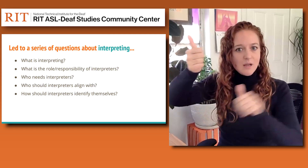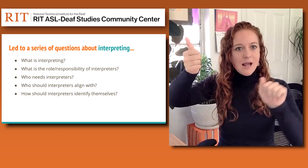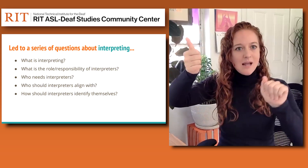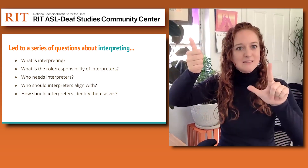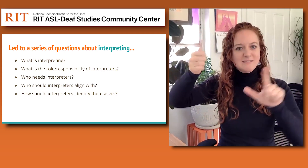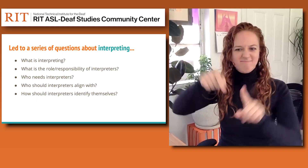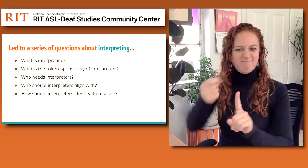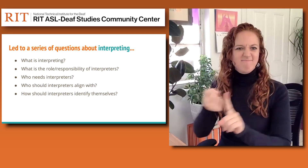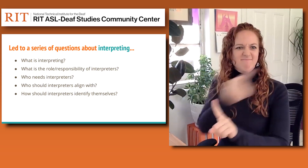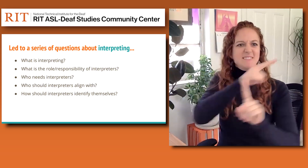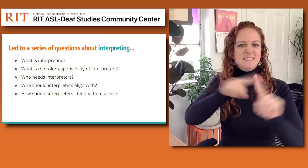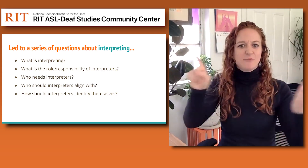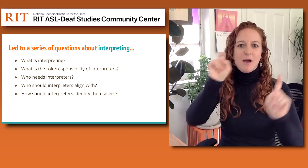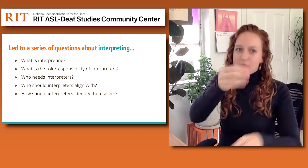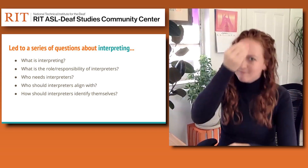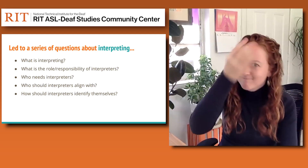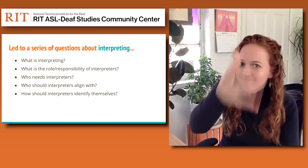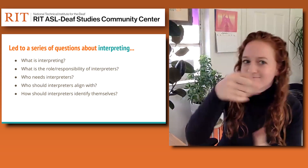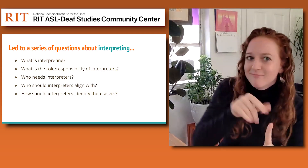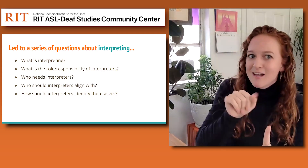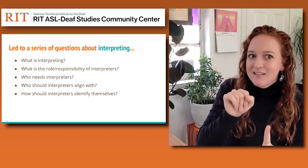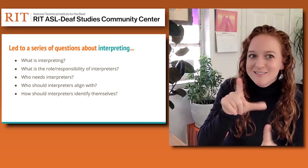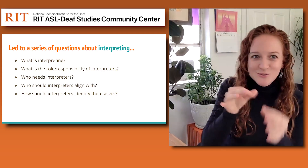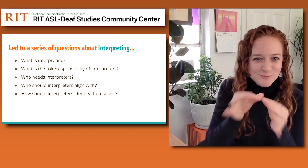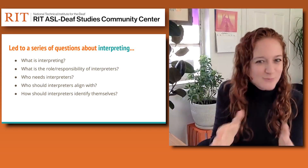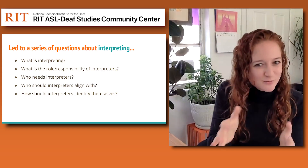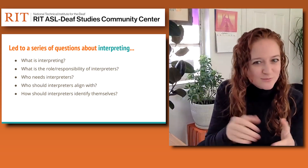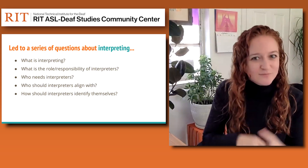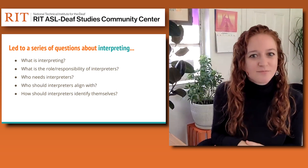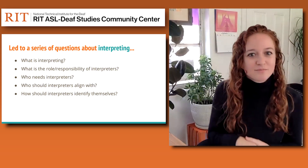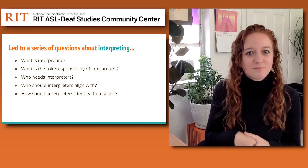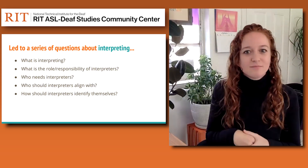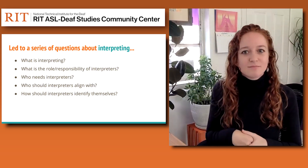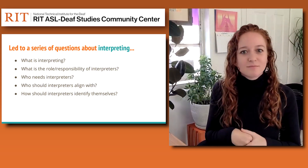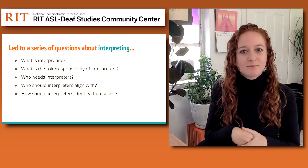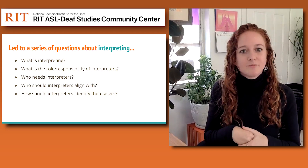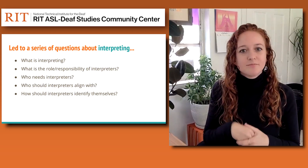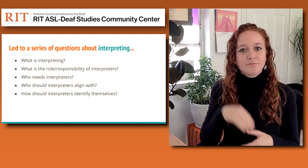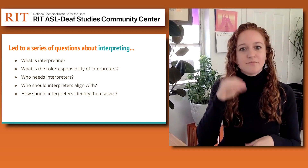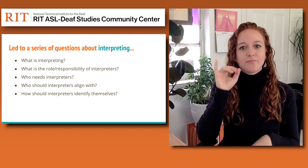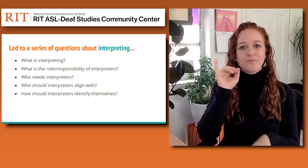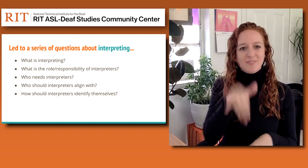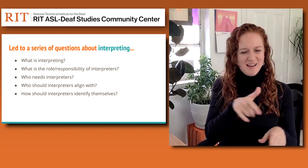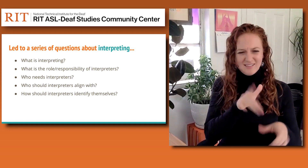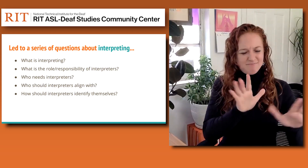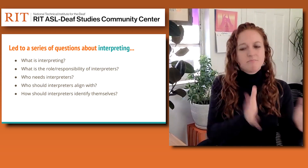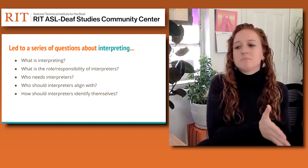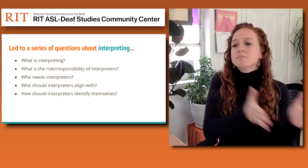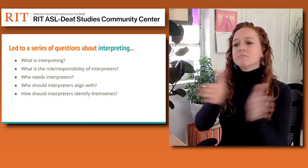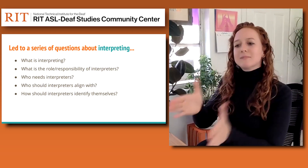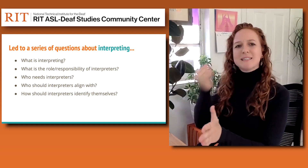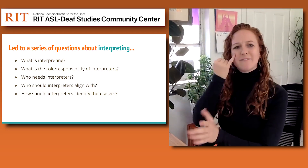"ASL interpreter" assumes that English is the primary language, and ASL is the secondary language.